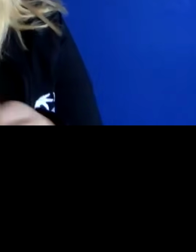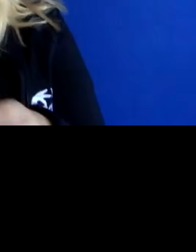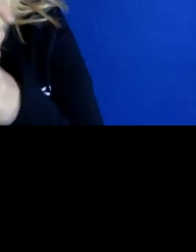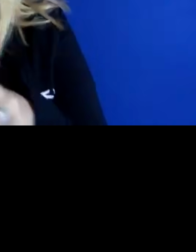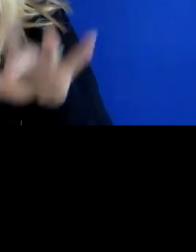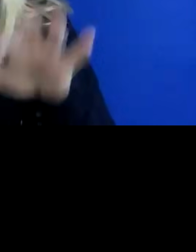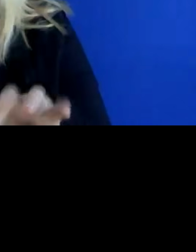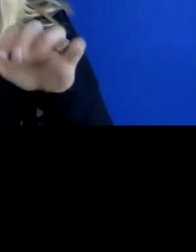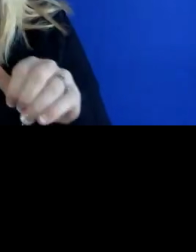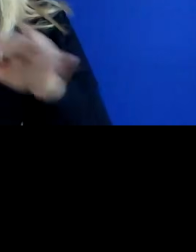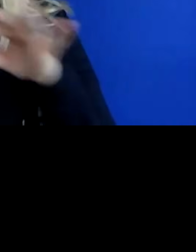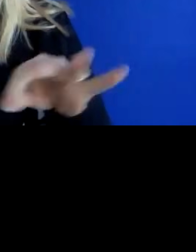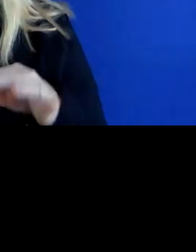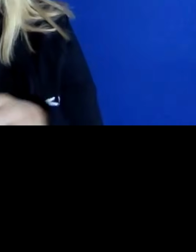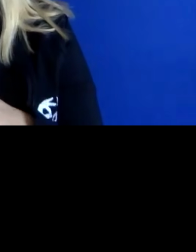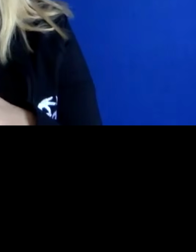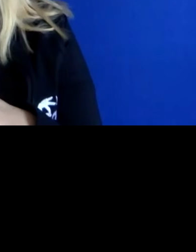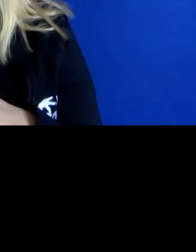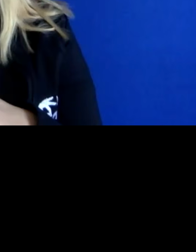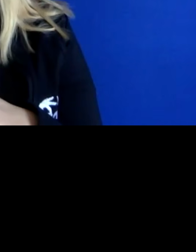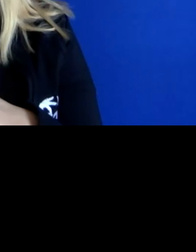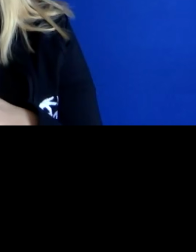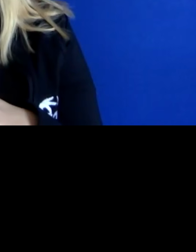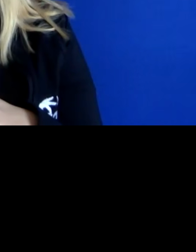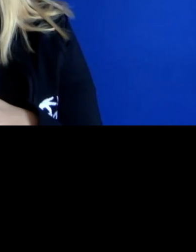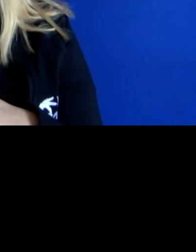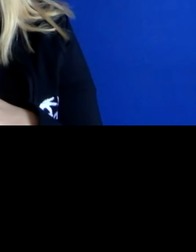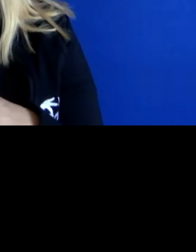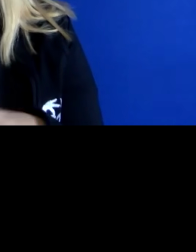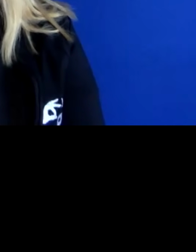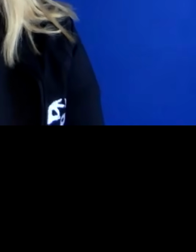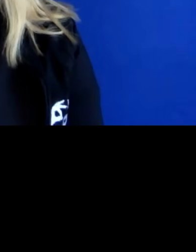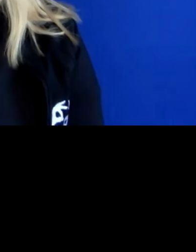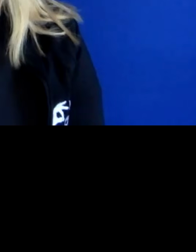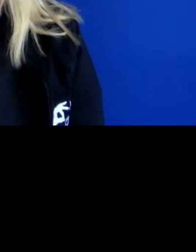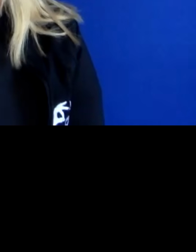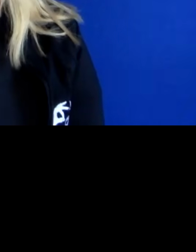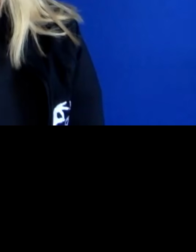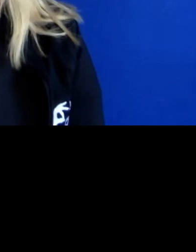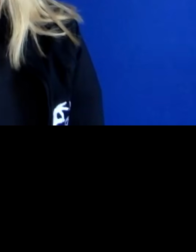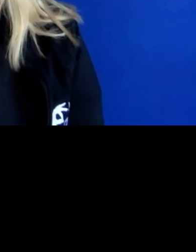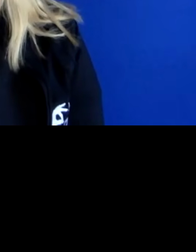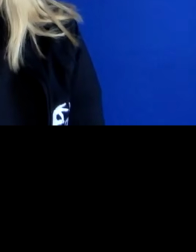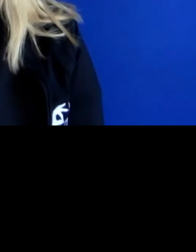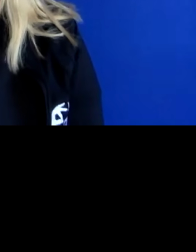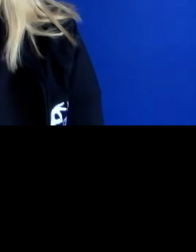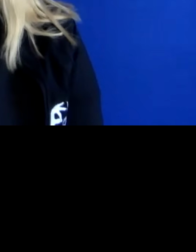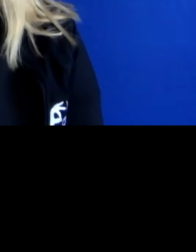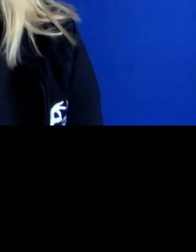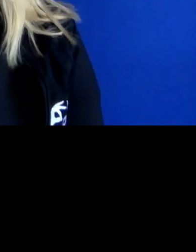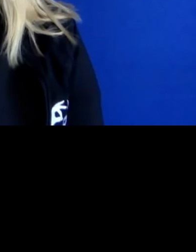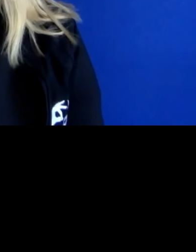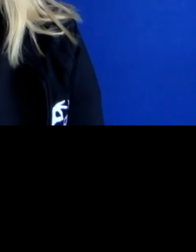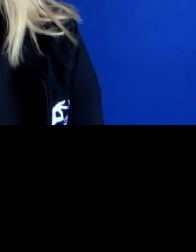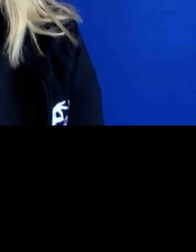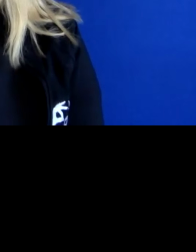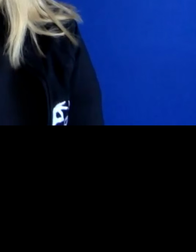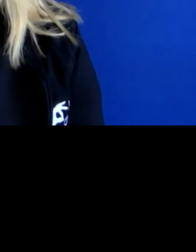Just, simply, like, -- oh, because -- wait -- I may be dark here.